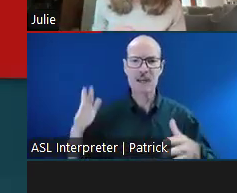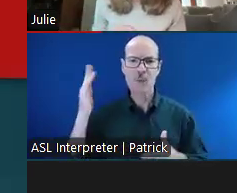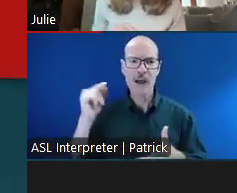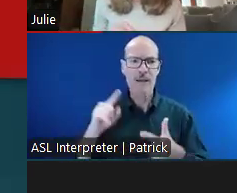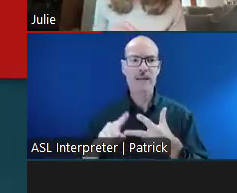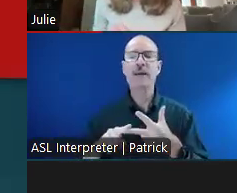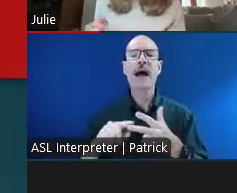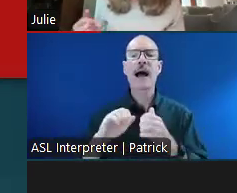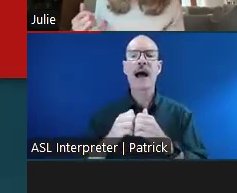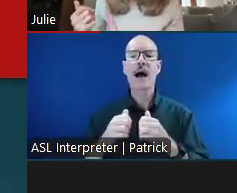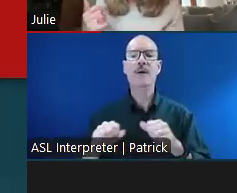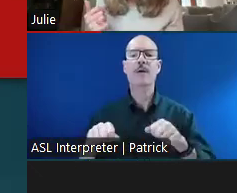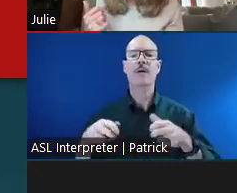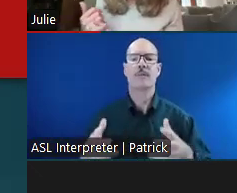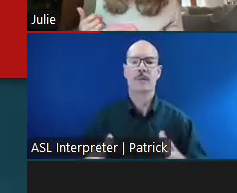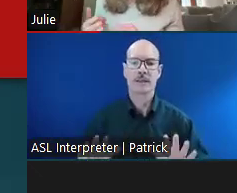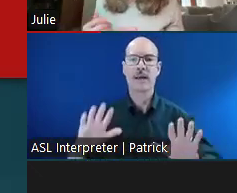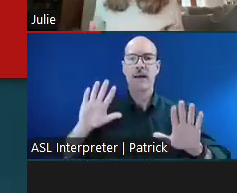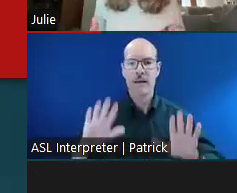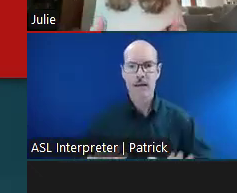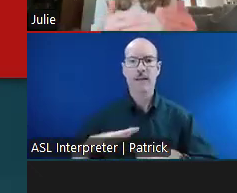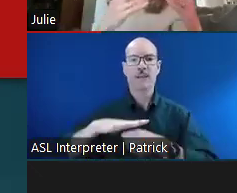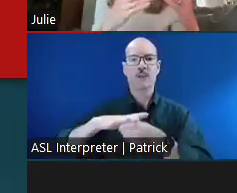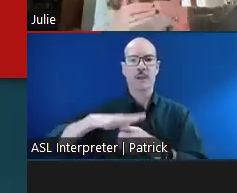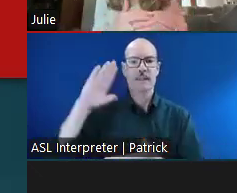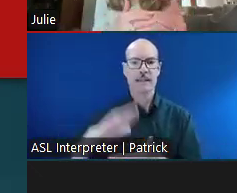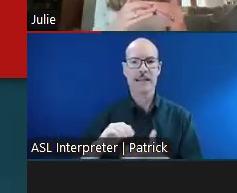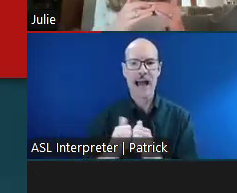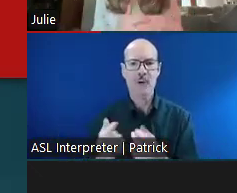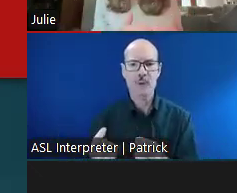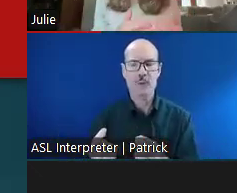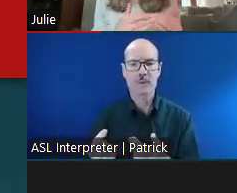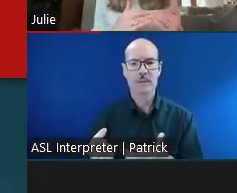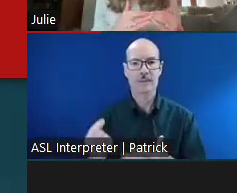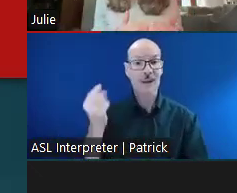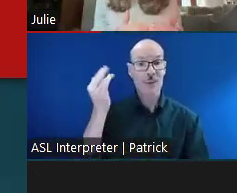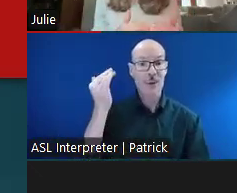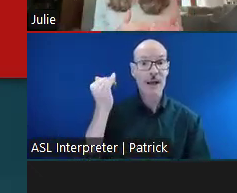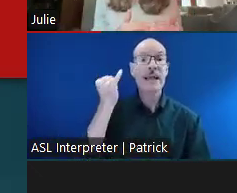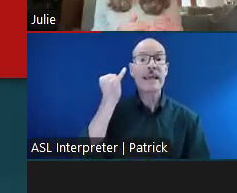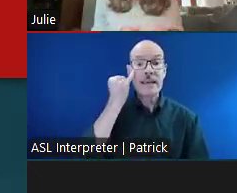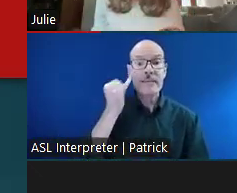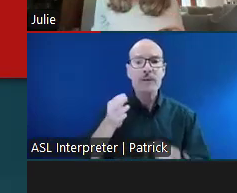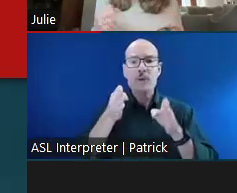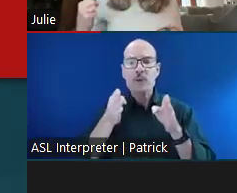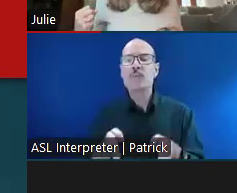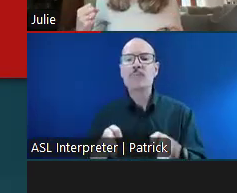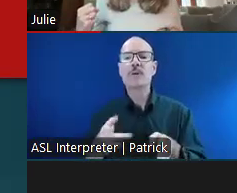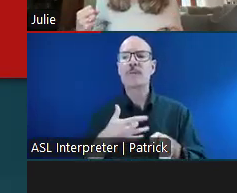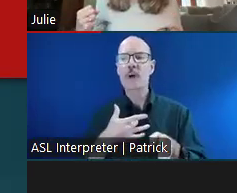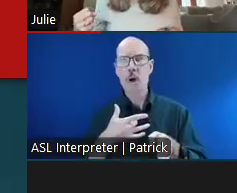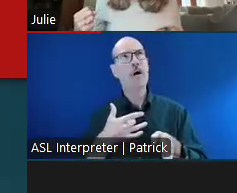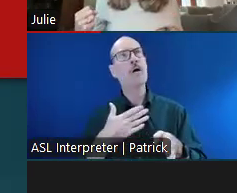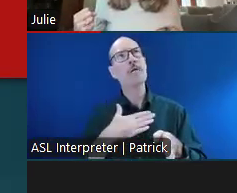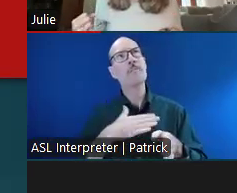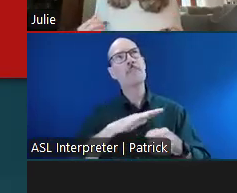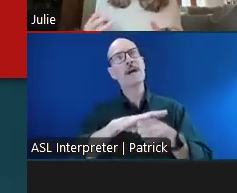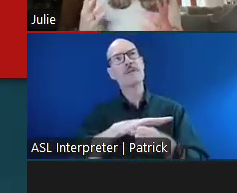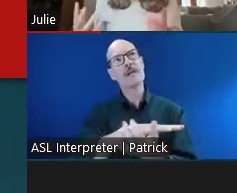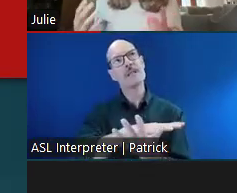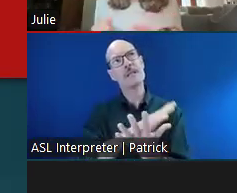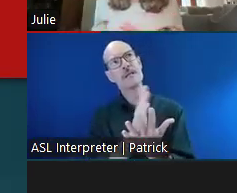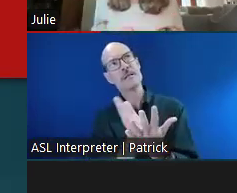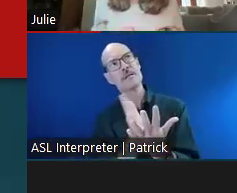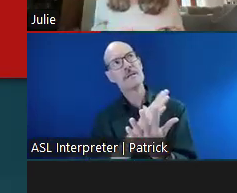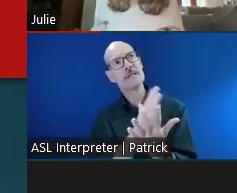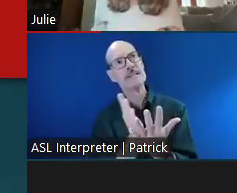The reason why I find these questions helpful is, one, once you get someone to quantify their stress level, it often brings it home much more.